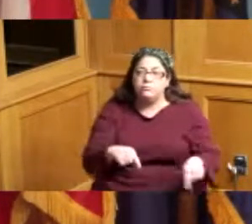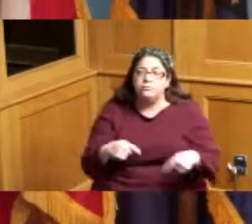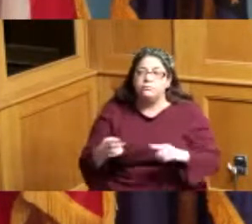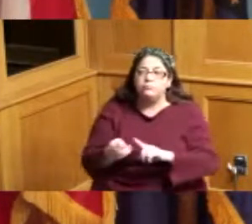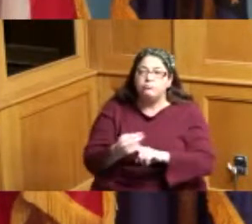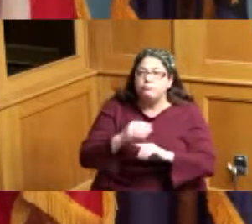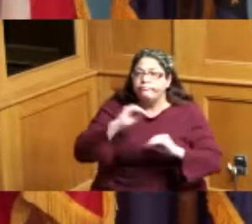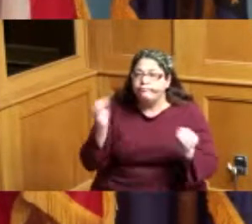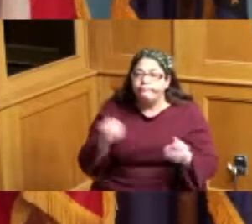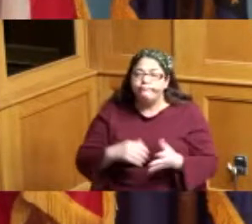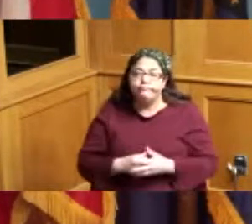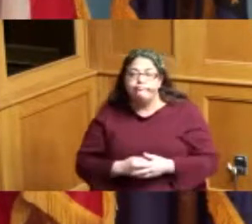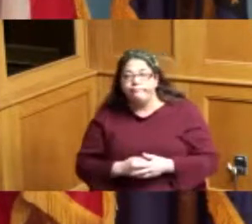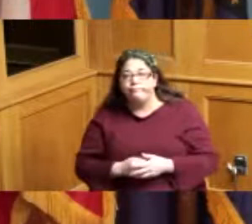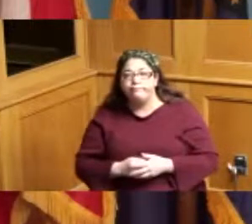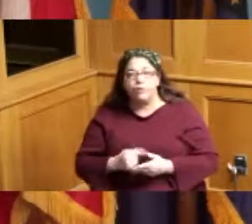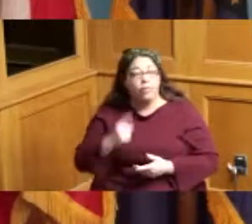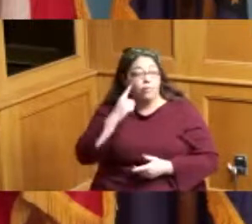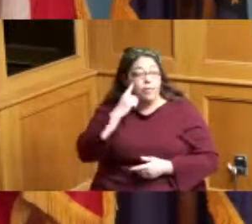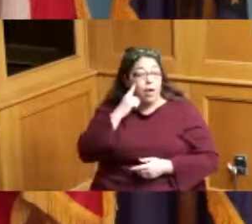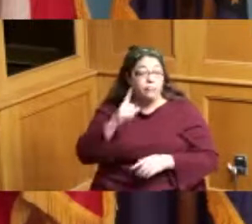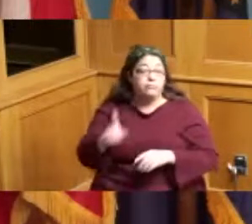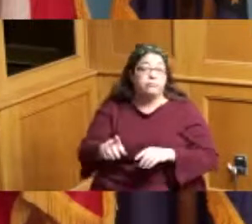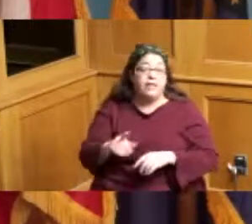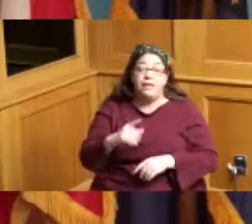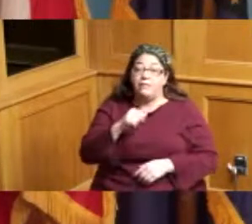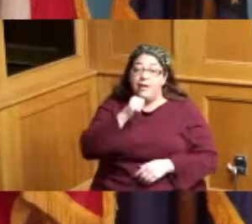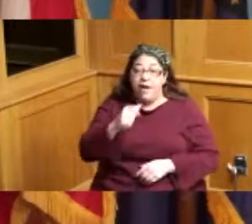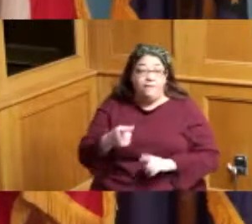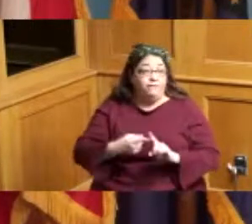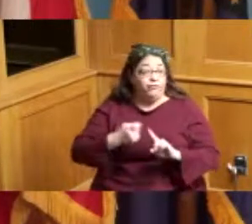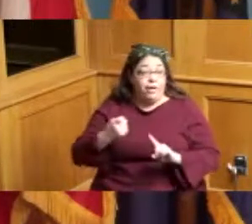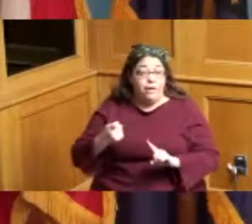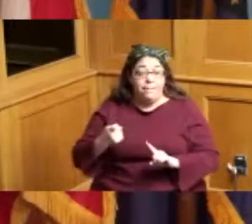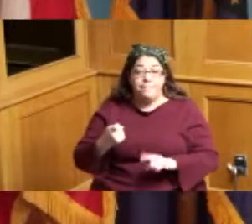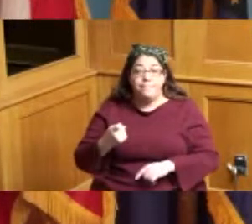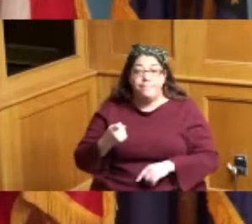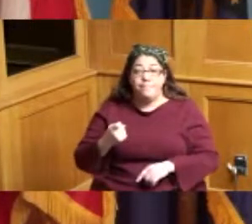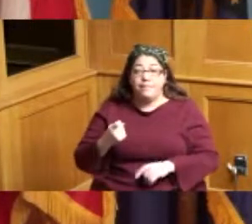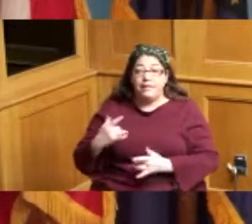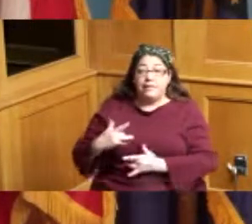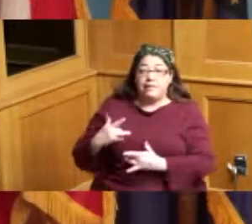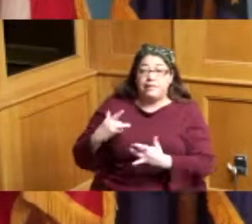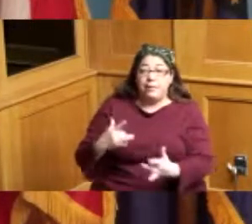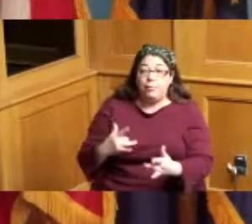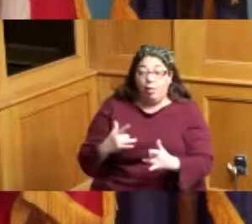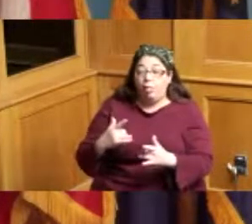this was a great idea it came from it didn't come from maybe the typical channels that we hear from